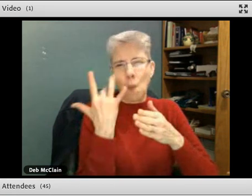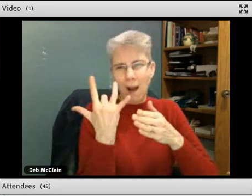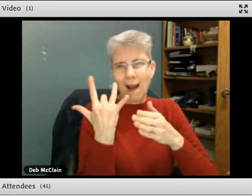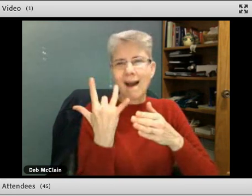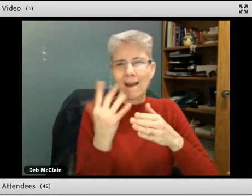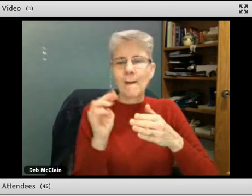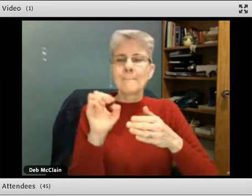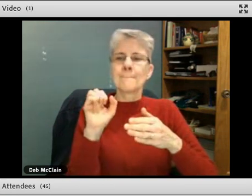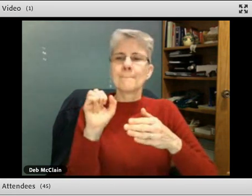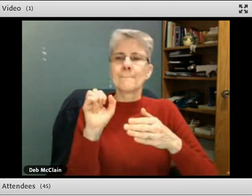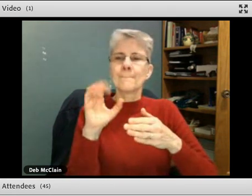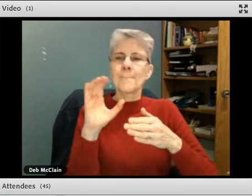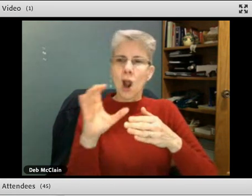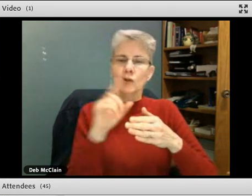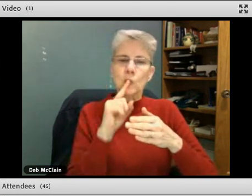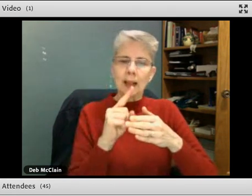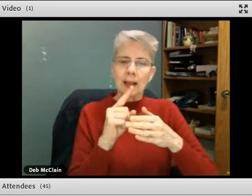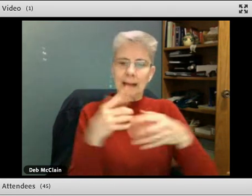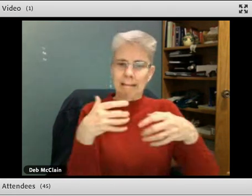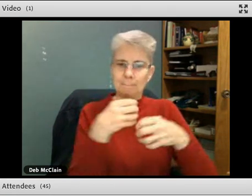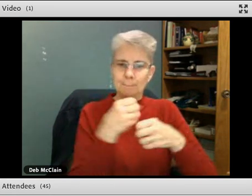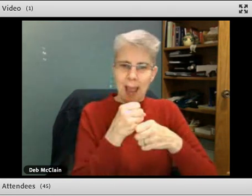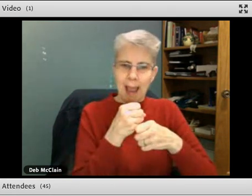and a rich field that did great work